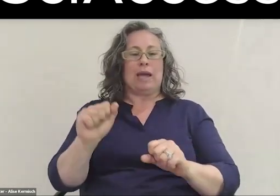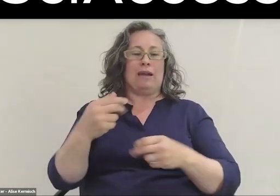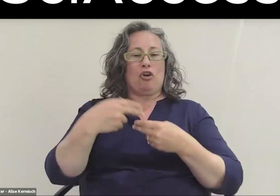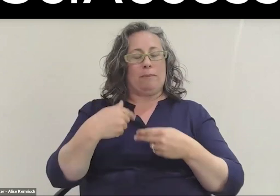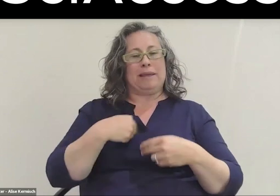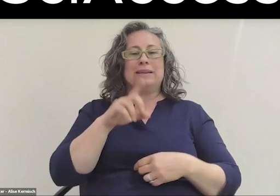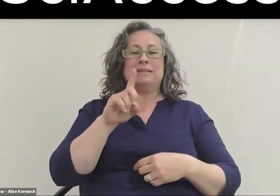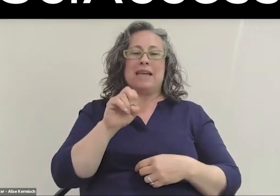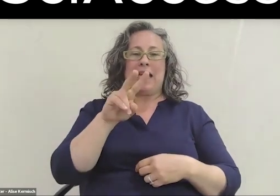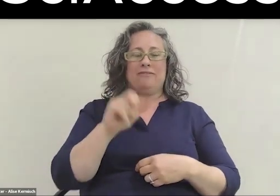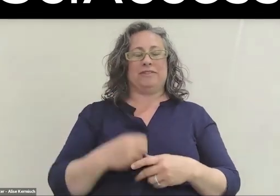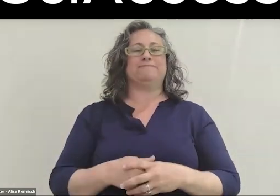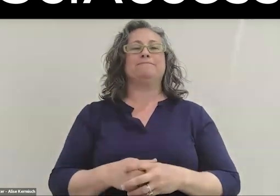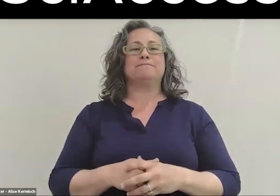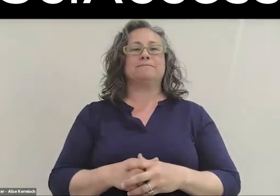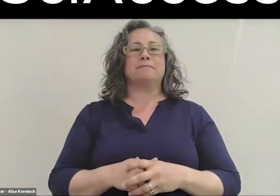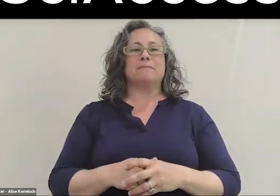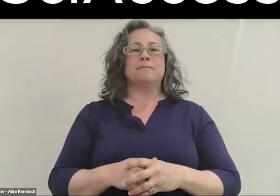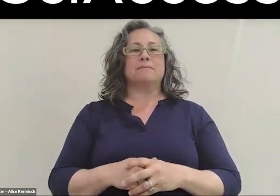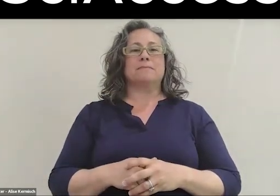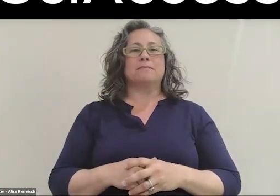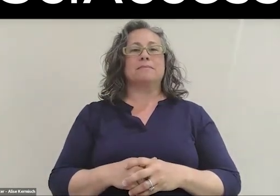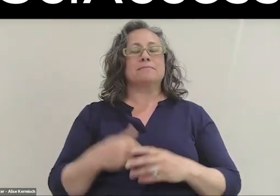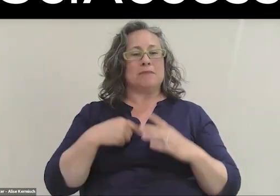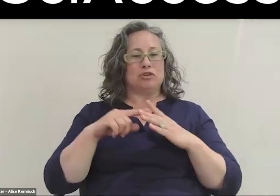Let me start my slides.